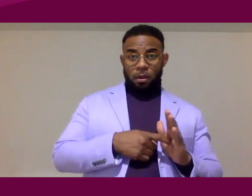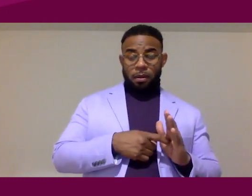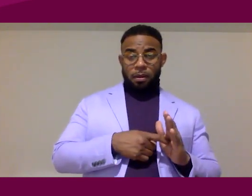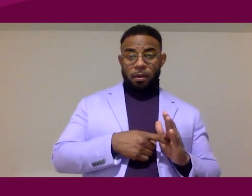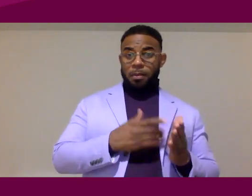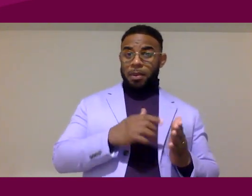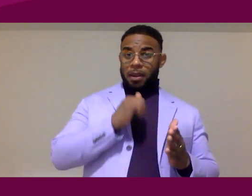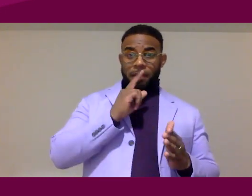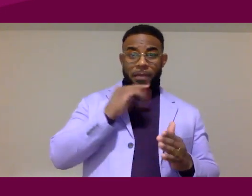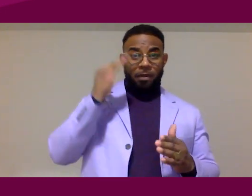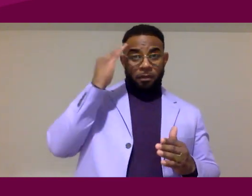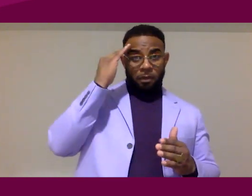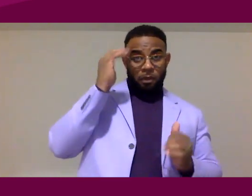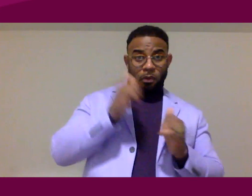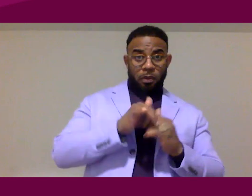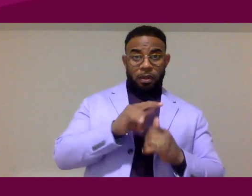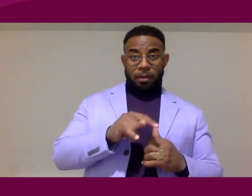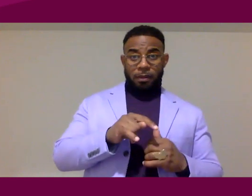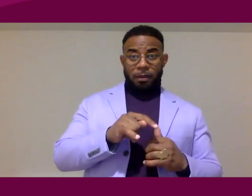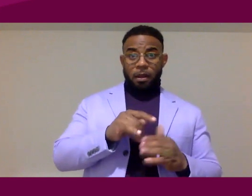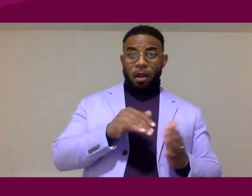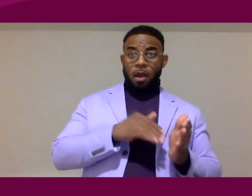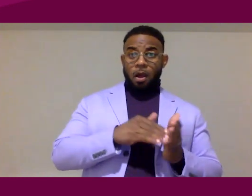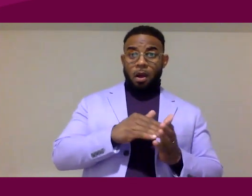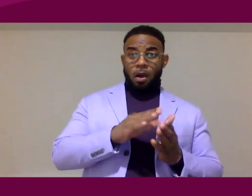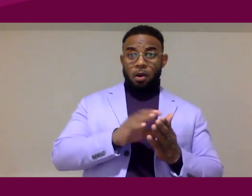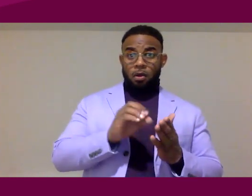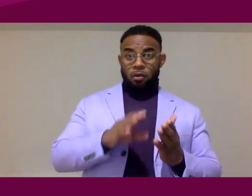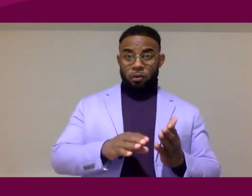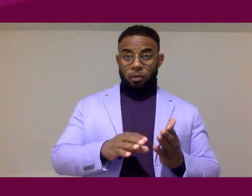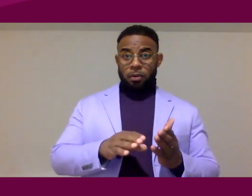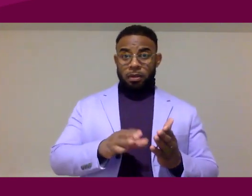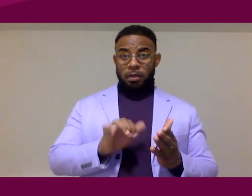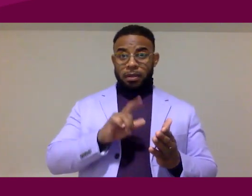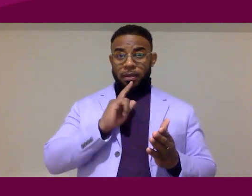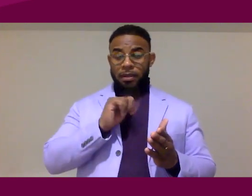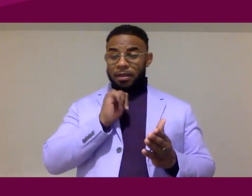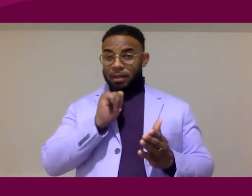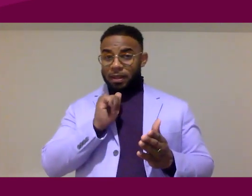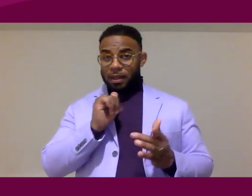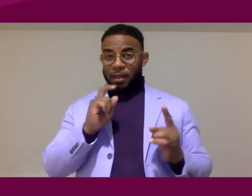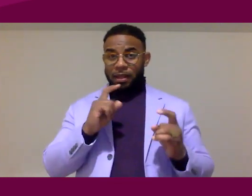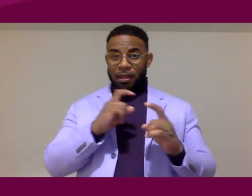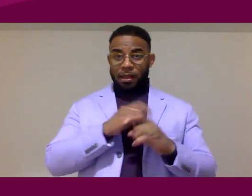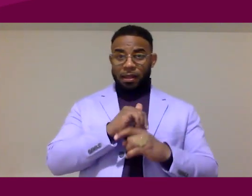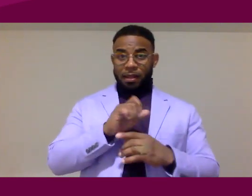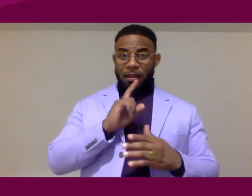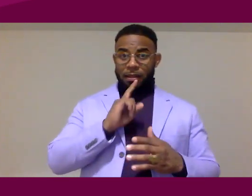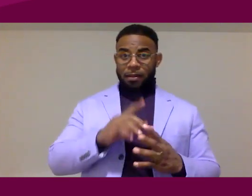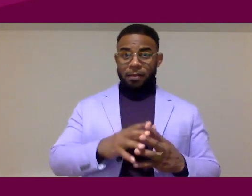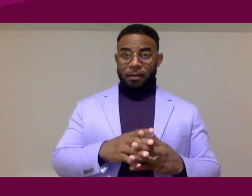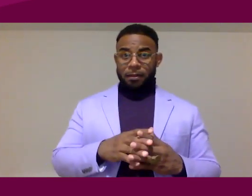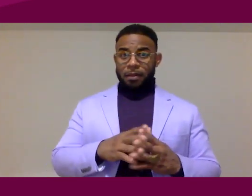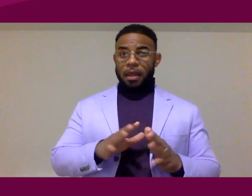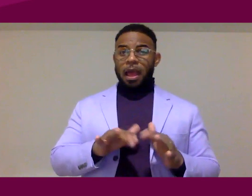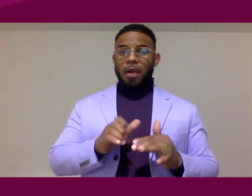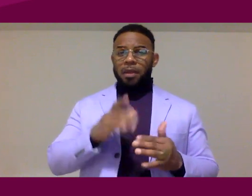might not be familiar with it, often assume that it is not as complex as it is. How would they know?